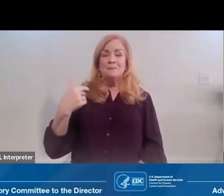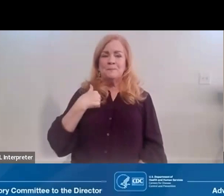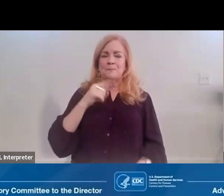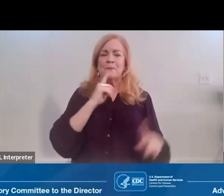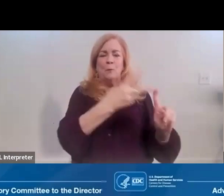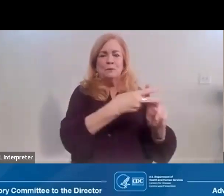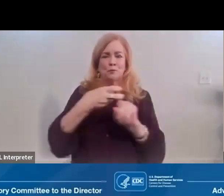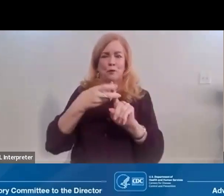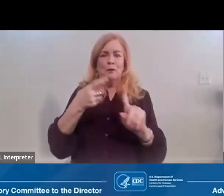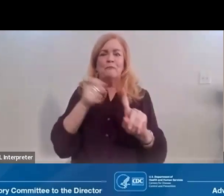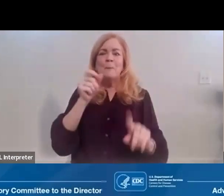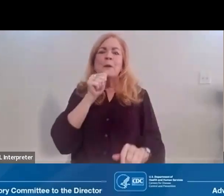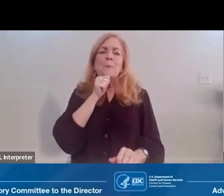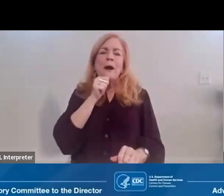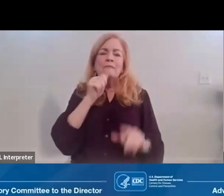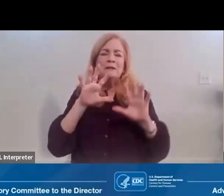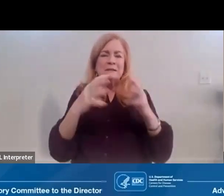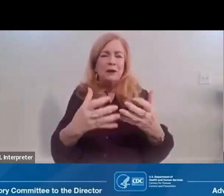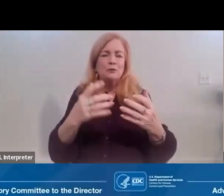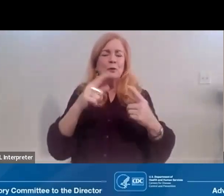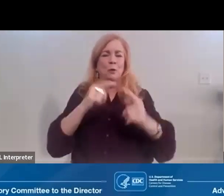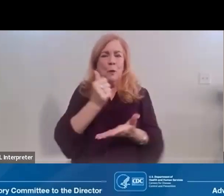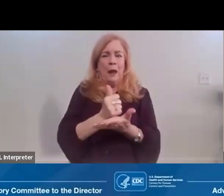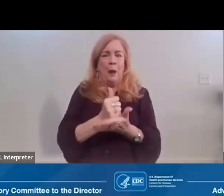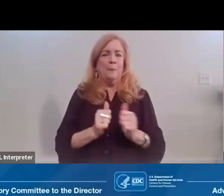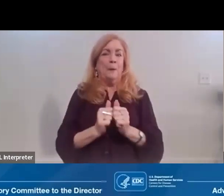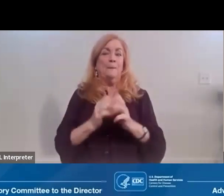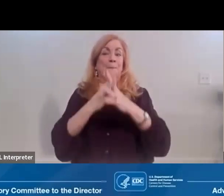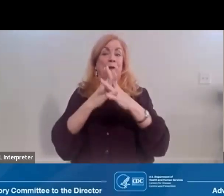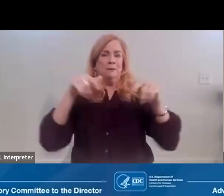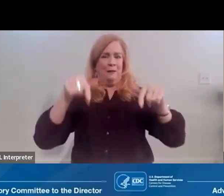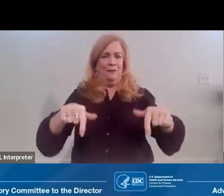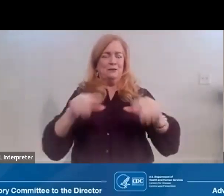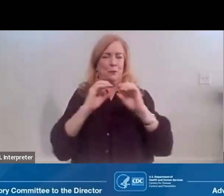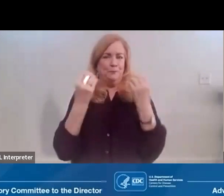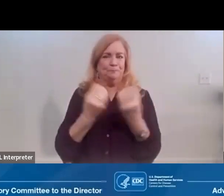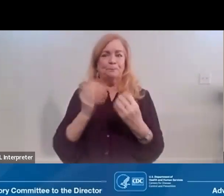to come help build this organization. Our Chief Technology Officer is Eric Rescorla.